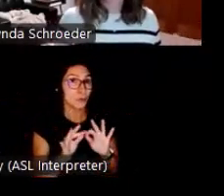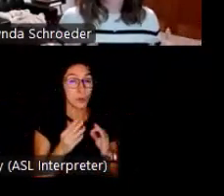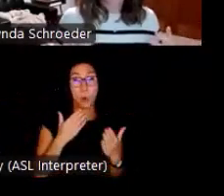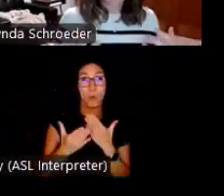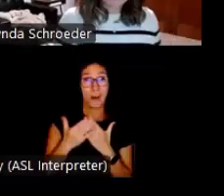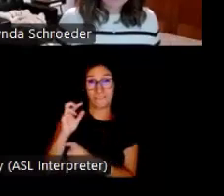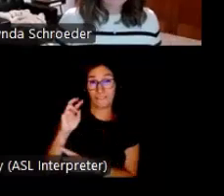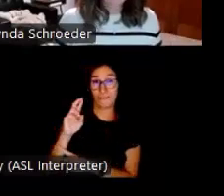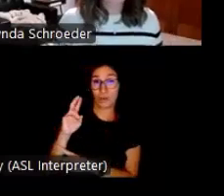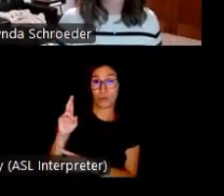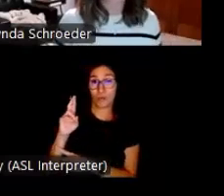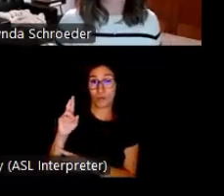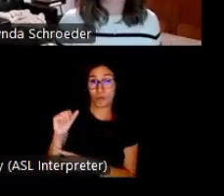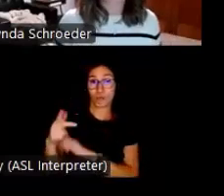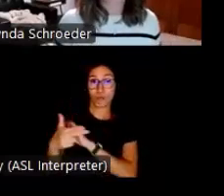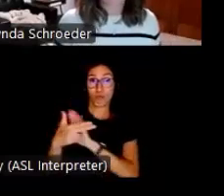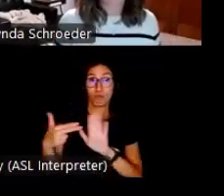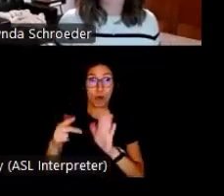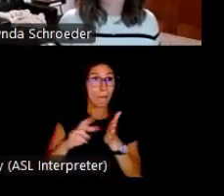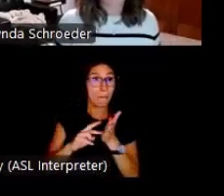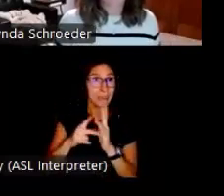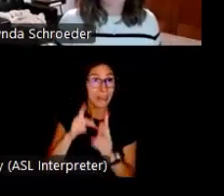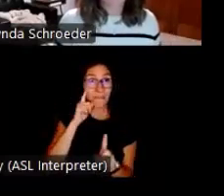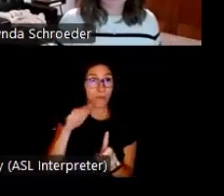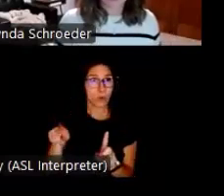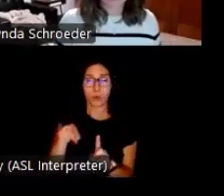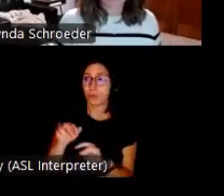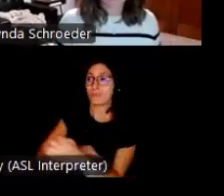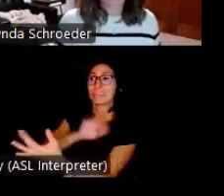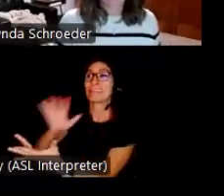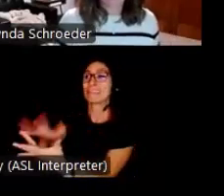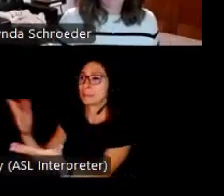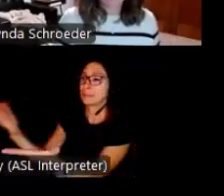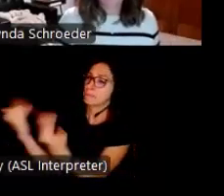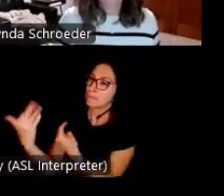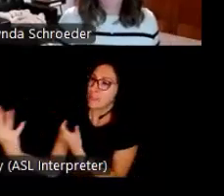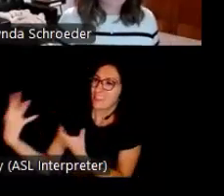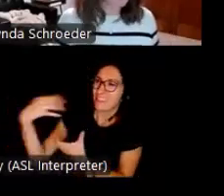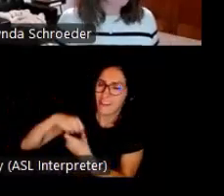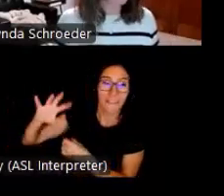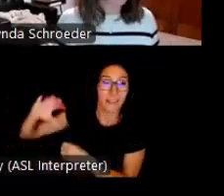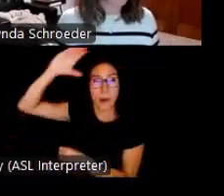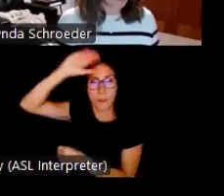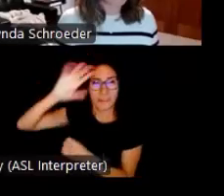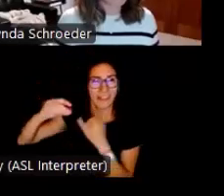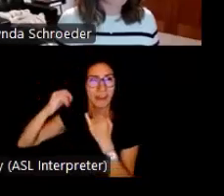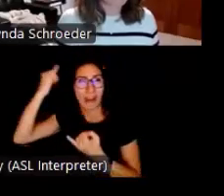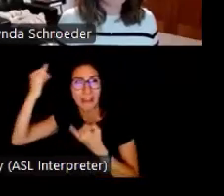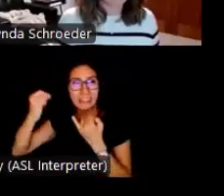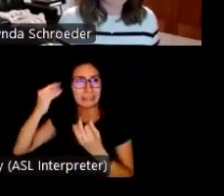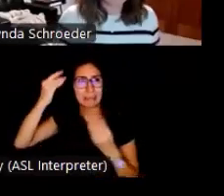engage them before you design your research study. You can have ideas. You can have passion. You can have knowledge.